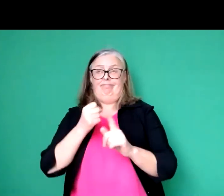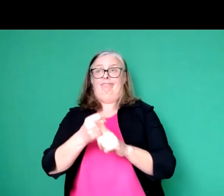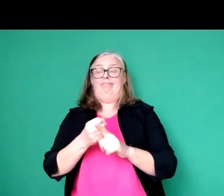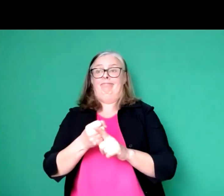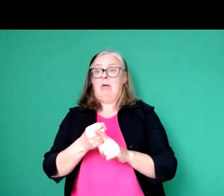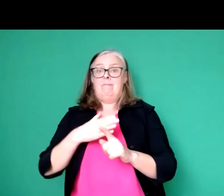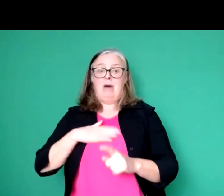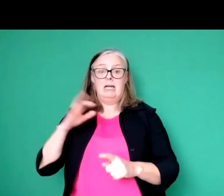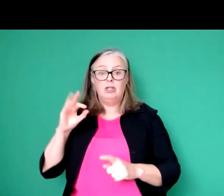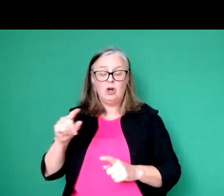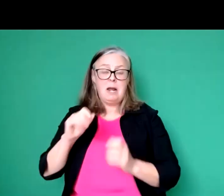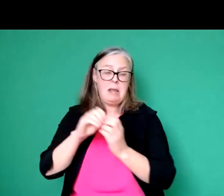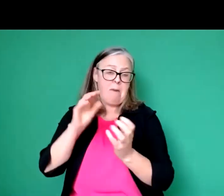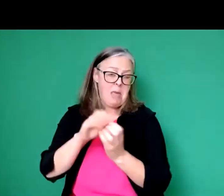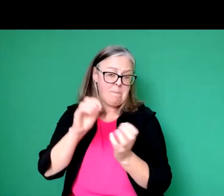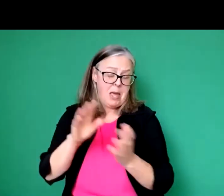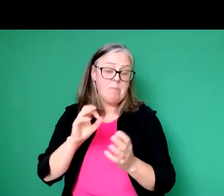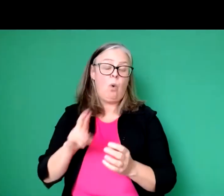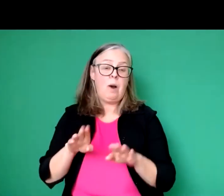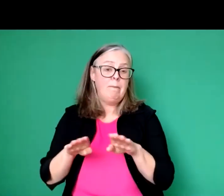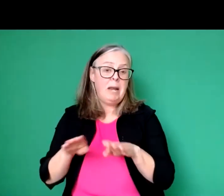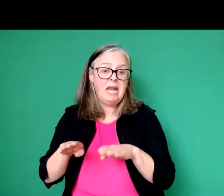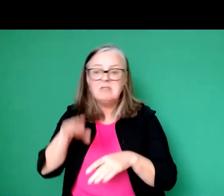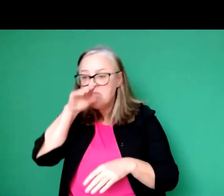or misbehave sniffing other dogs whatever